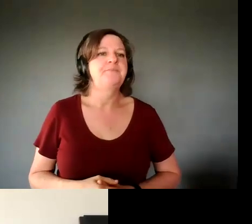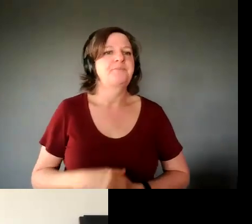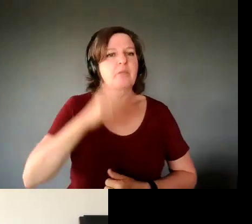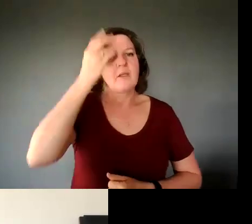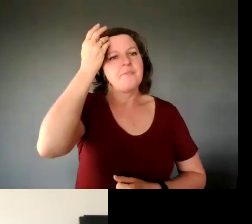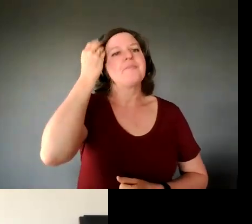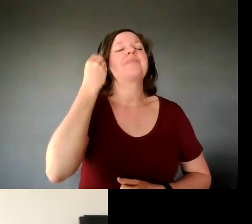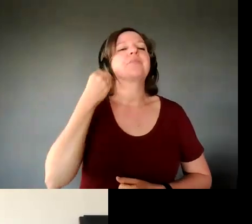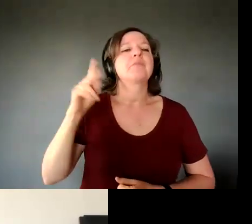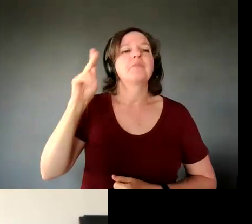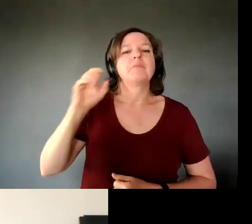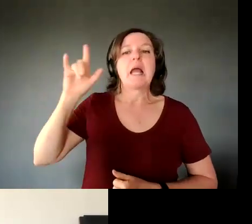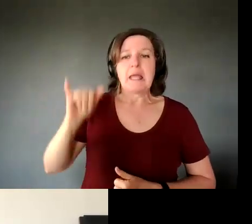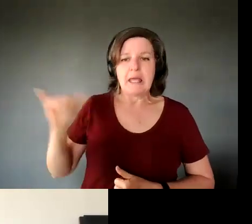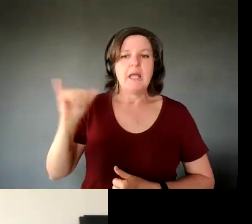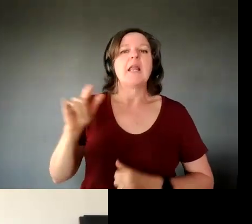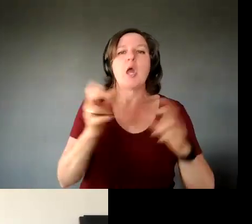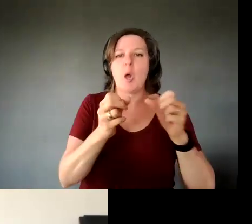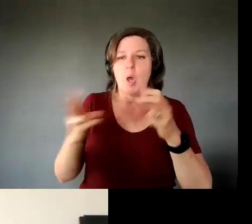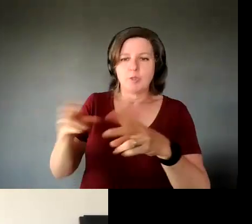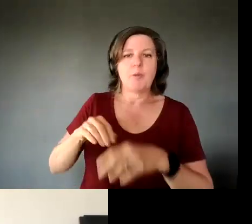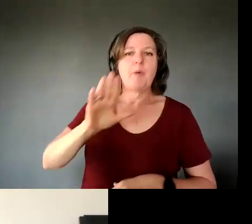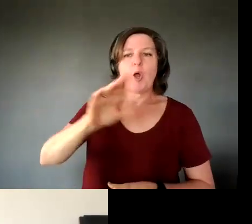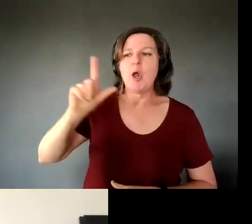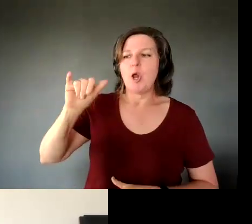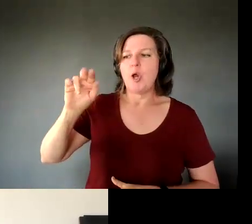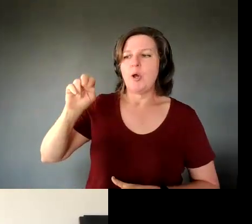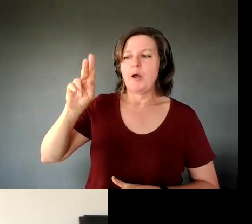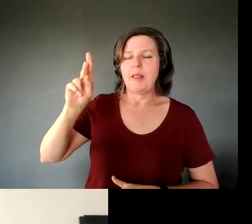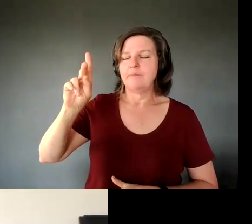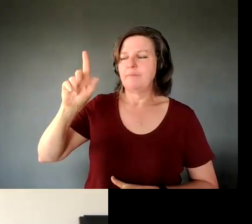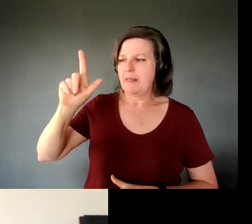And Keely did also put her LinkedIn, in the chat. If anybody is interested in connecting